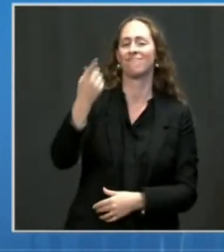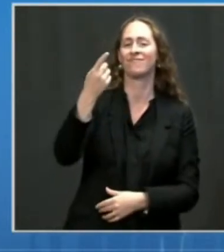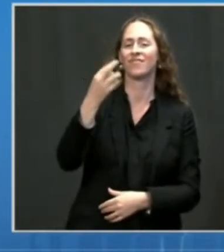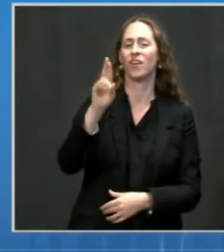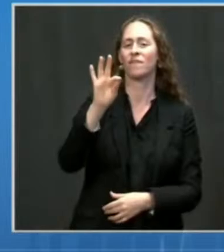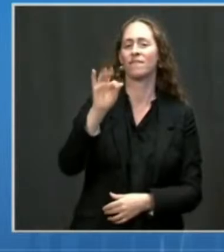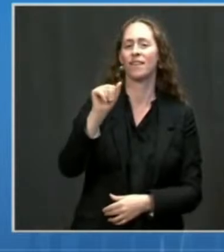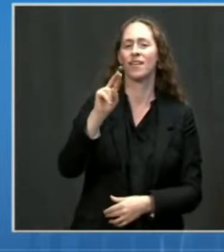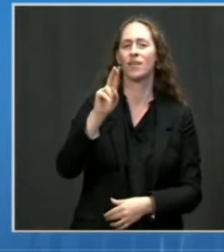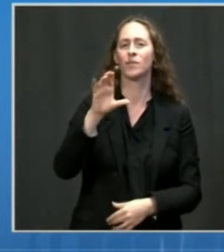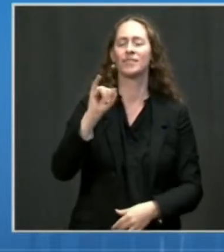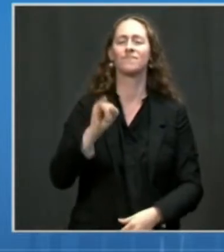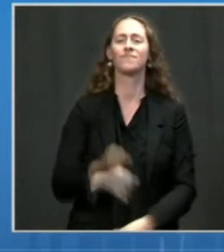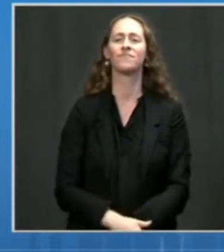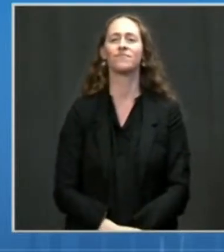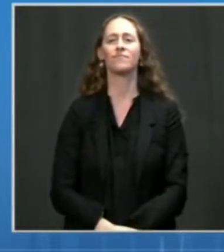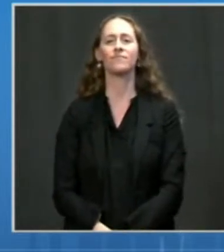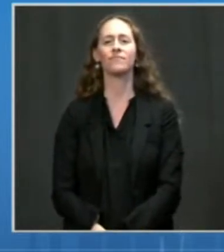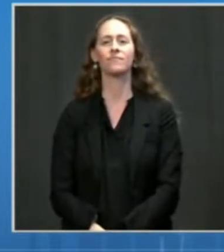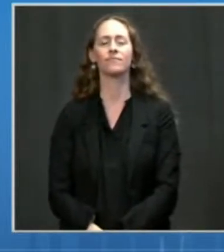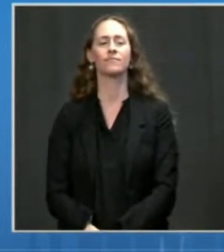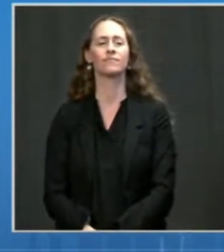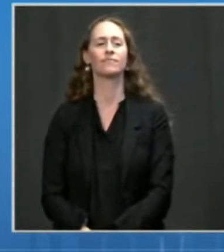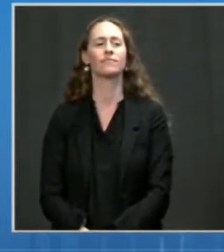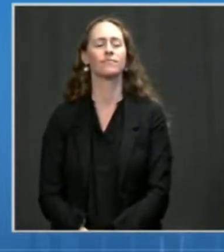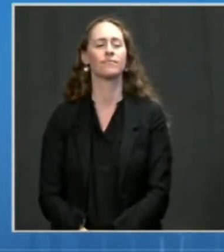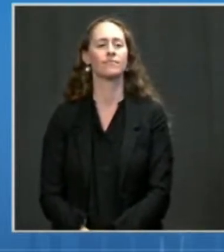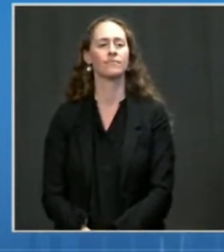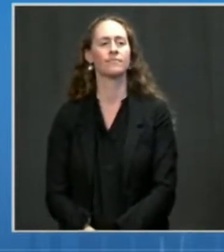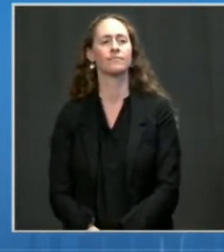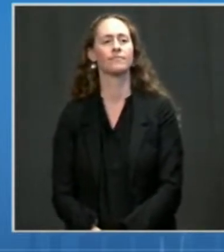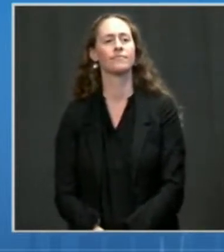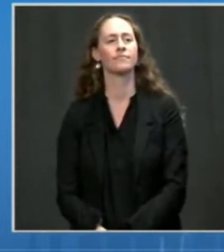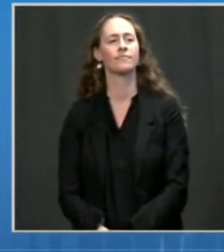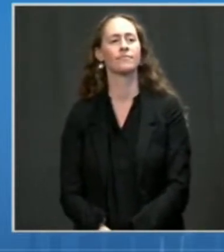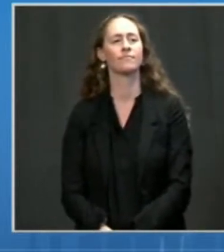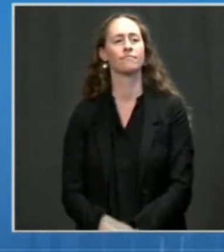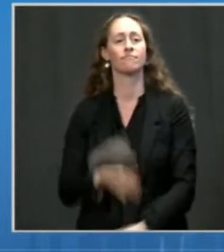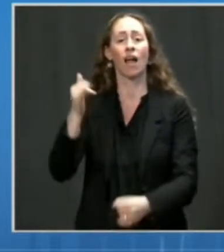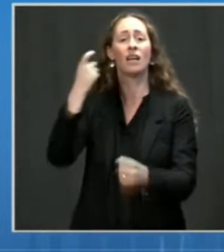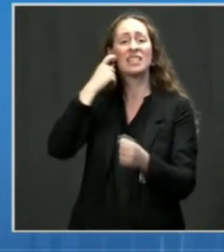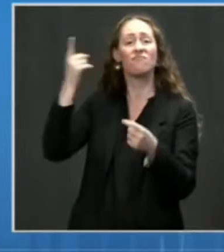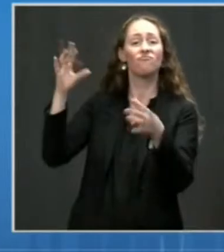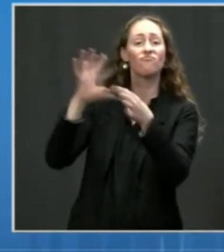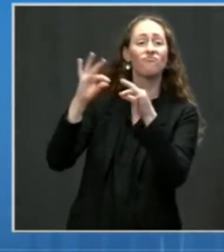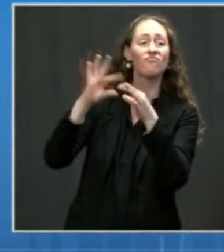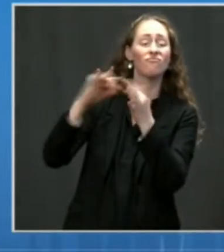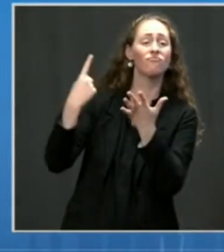THANK YOU. I'LL NOW TURN IT OVER TO DR. FAUCCI.